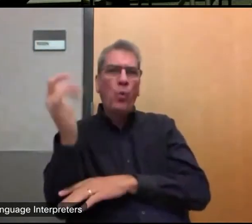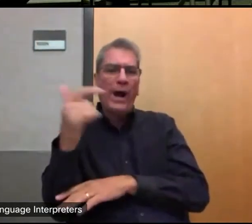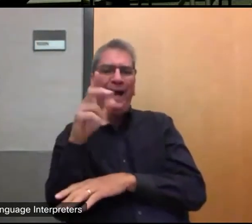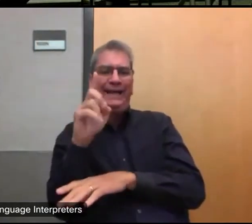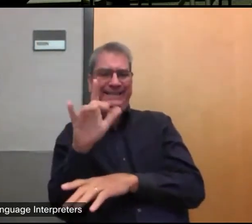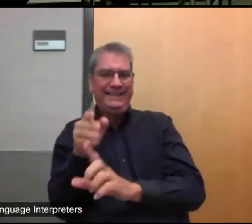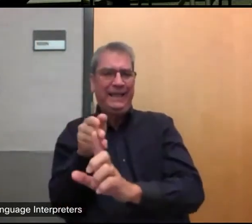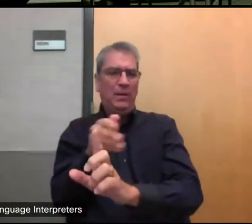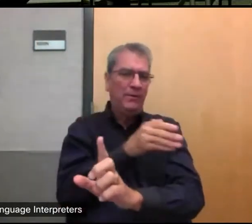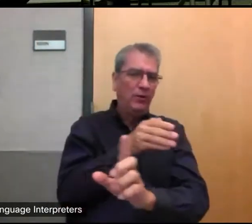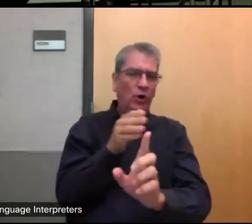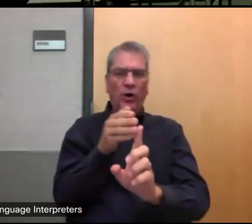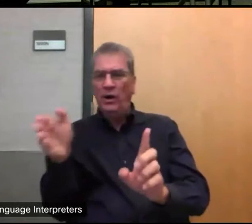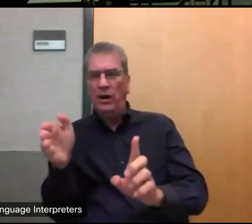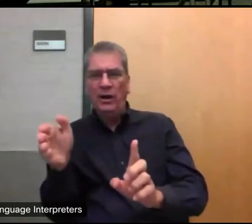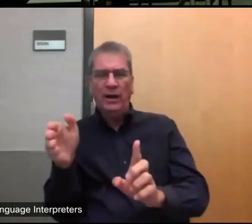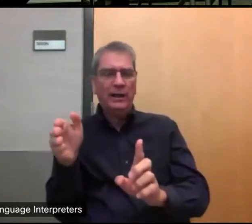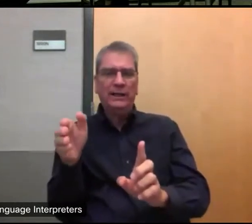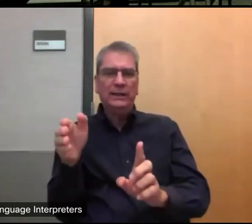not some black box. I'm not saying I'm smarter than you and you